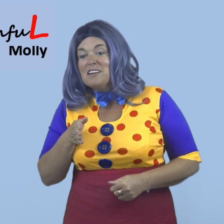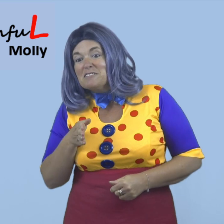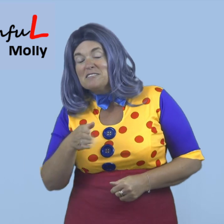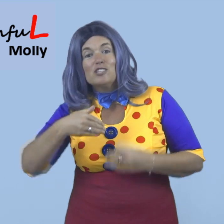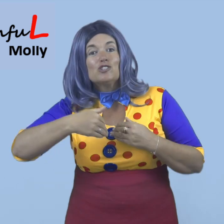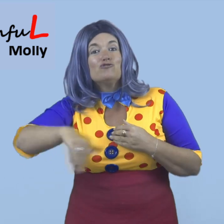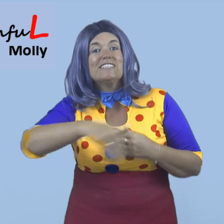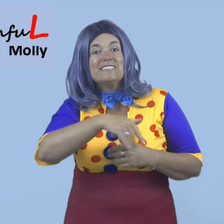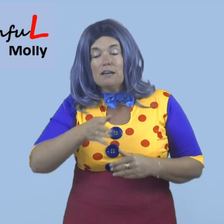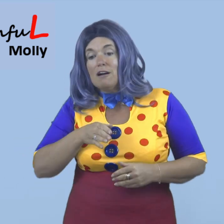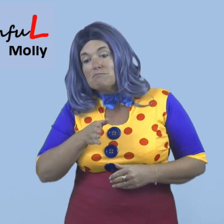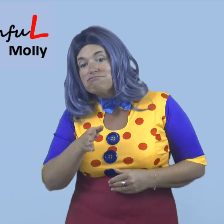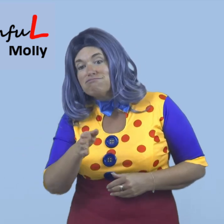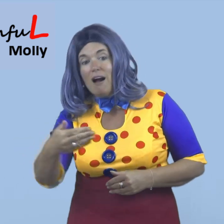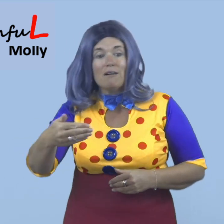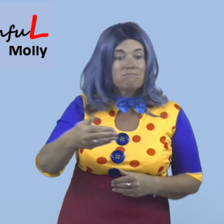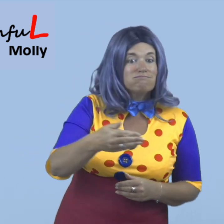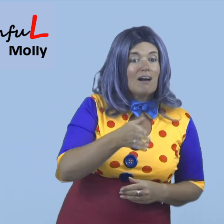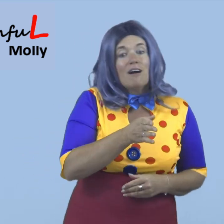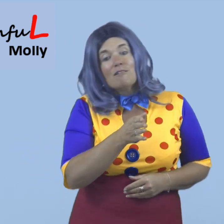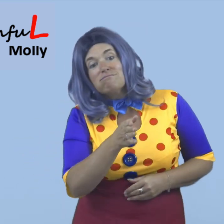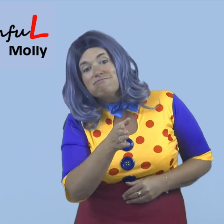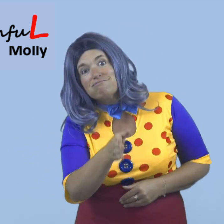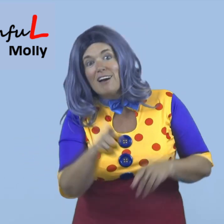On they went, street after street,